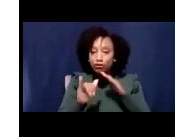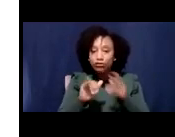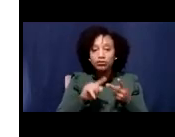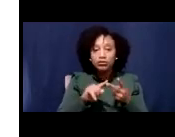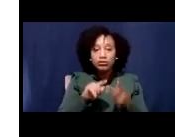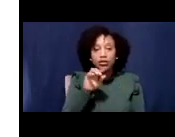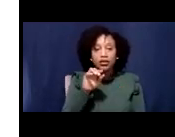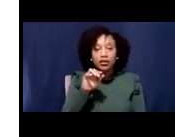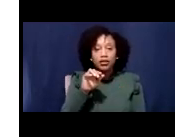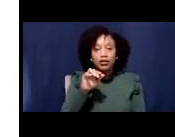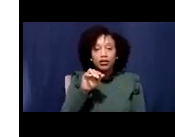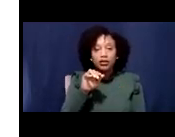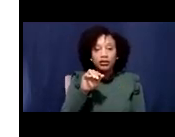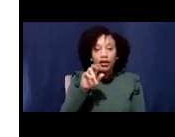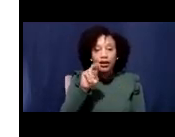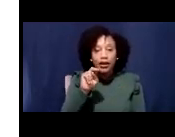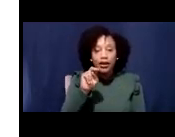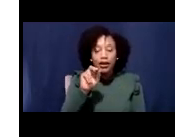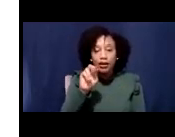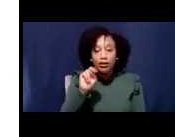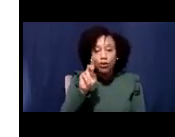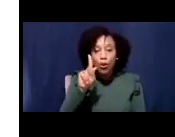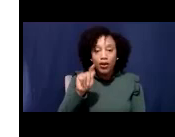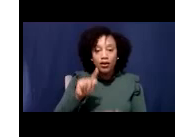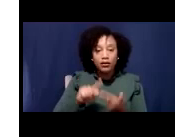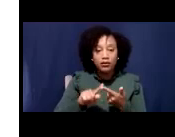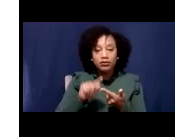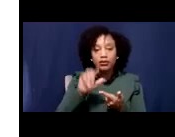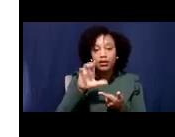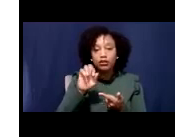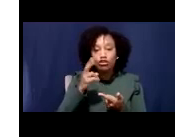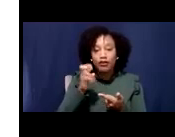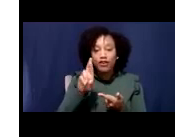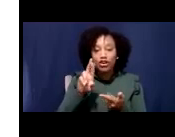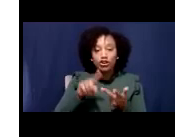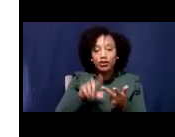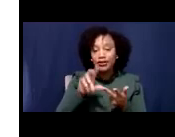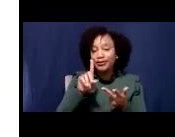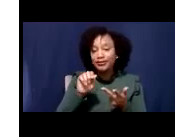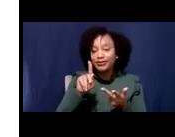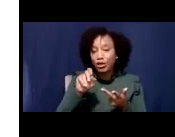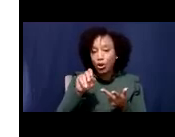Hennepin, Anoka, Ramsey, Washington, Dakota, and Scott, with areas of Minneapolis